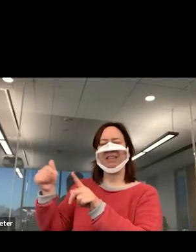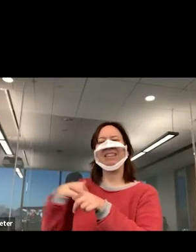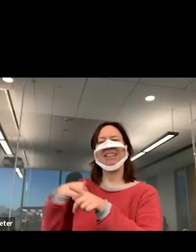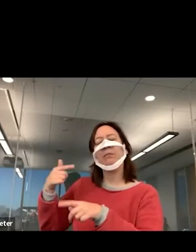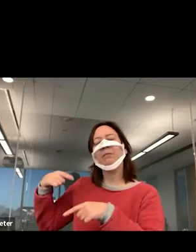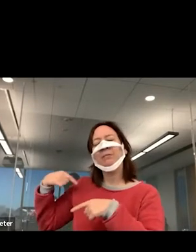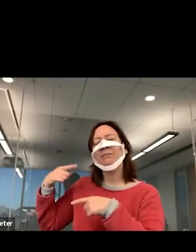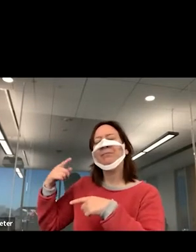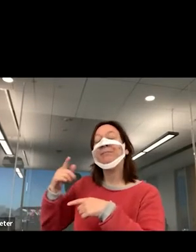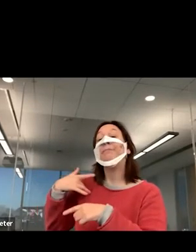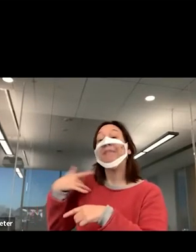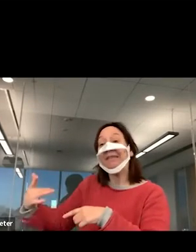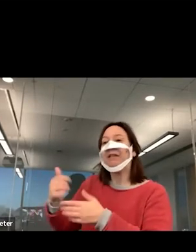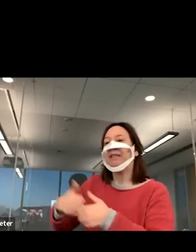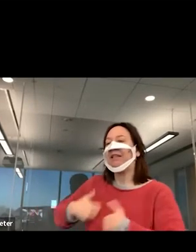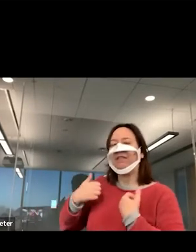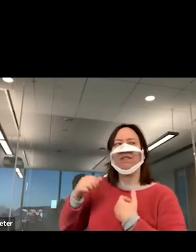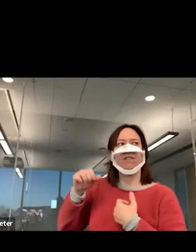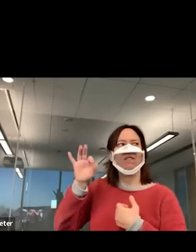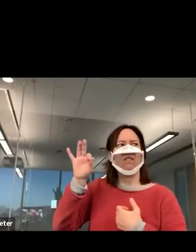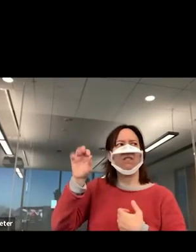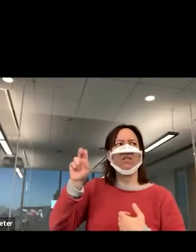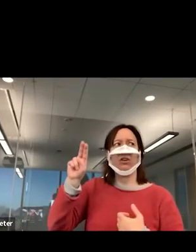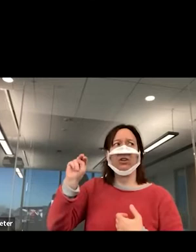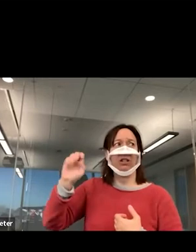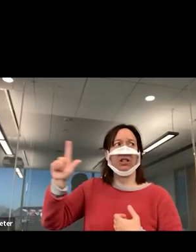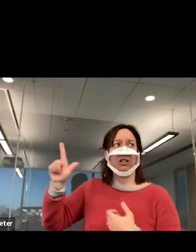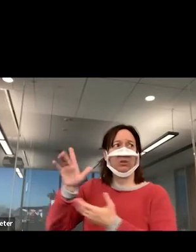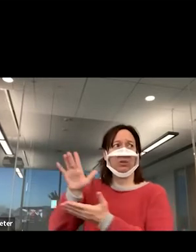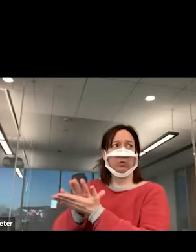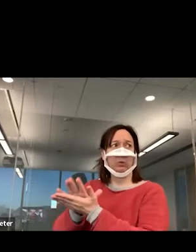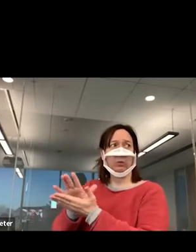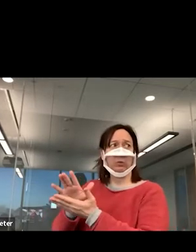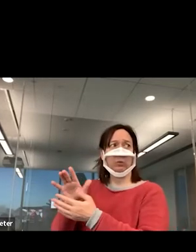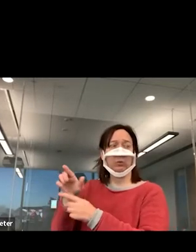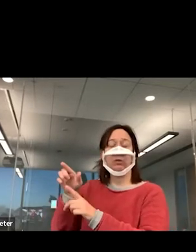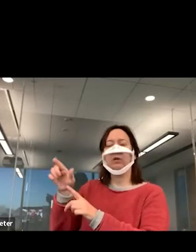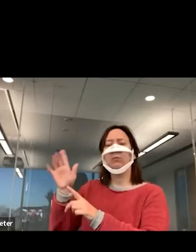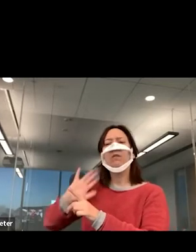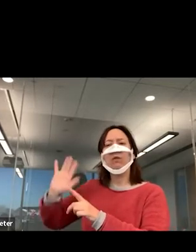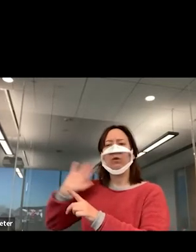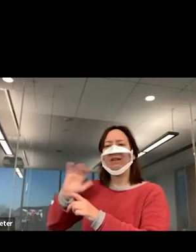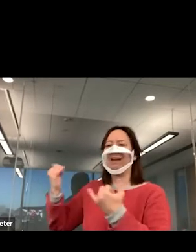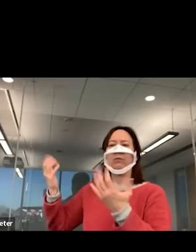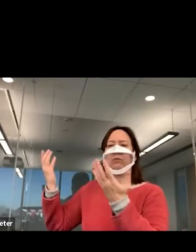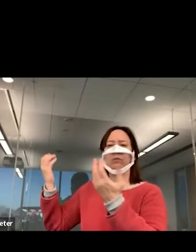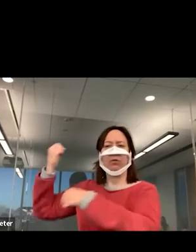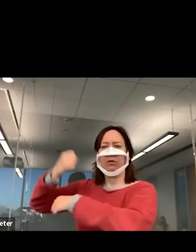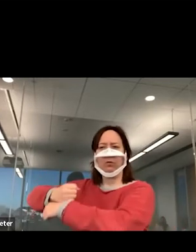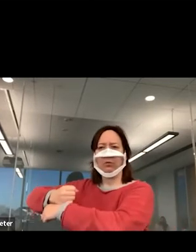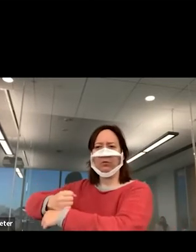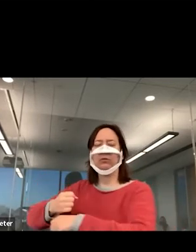in waltham it's closed now but it was it was still open at the time that i was doing this